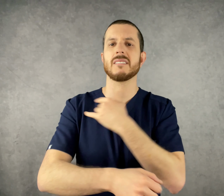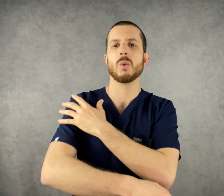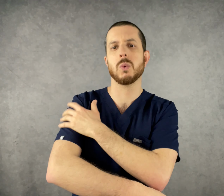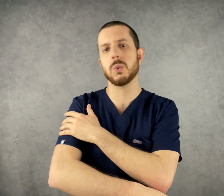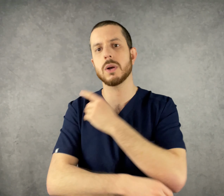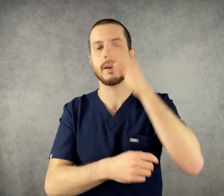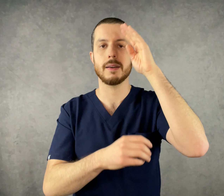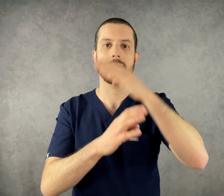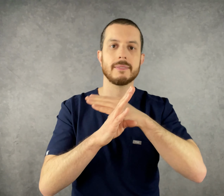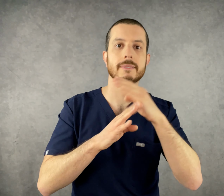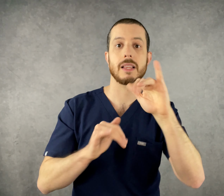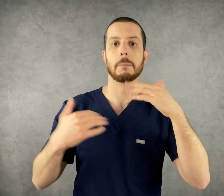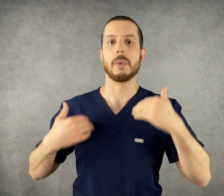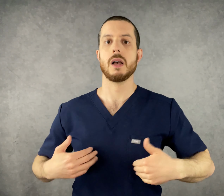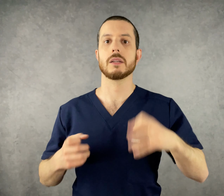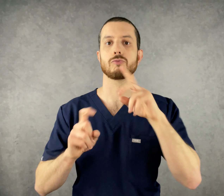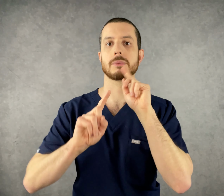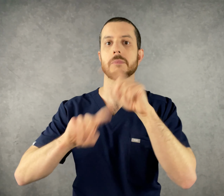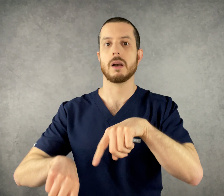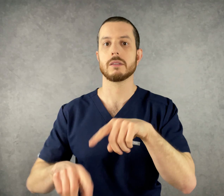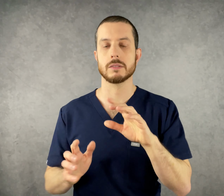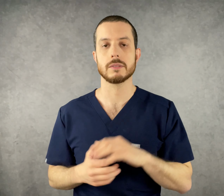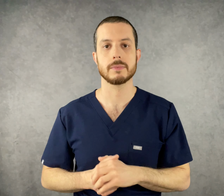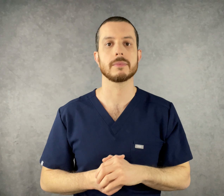So the fever, arm soreness, et cetera, is your body responding to the vaccine.